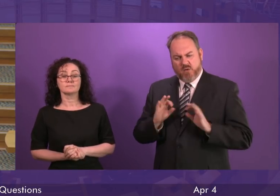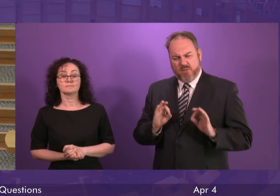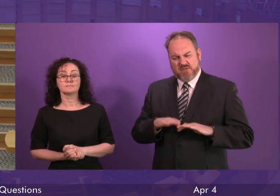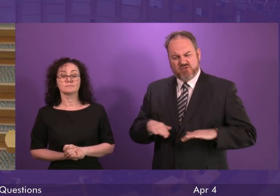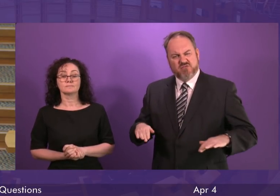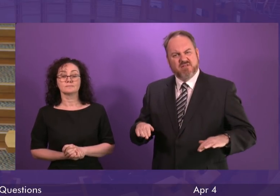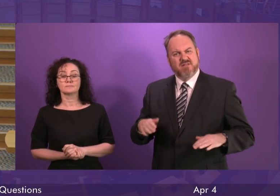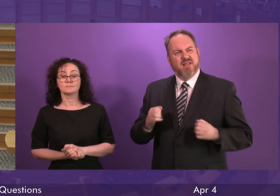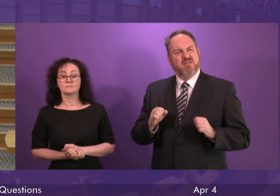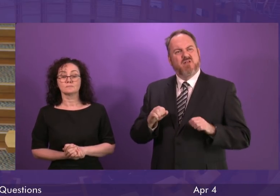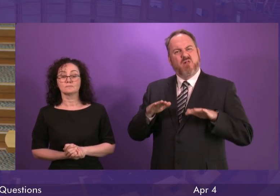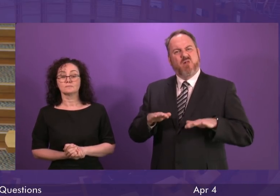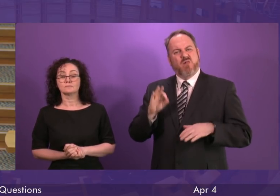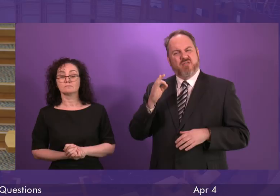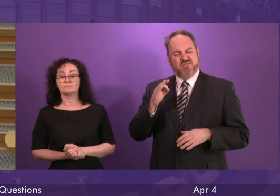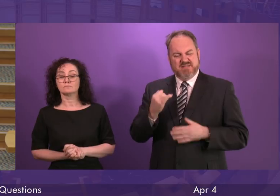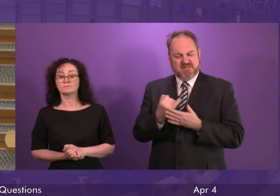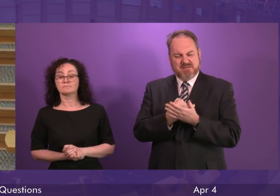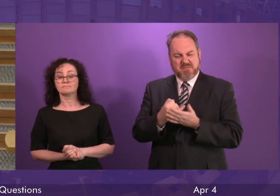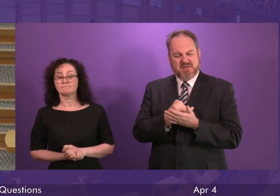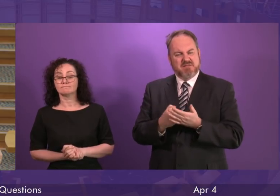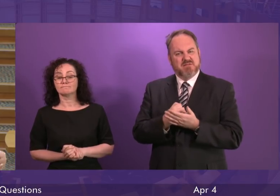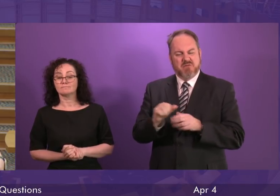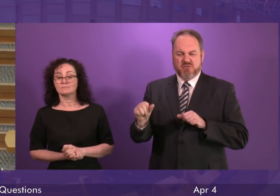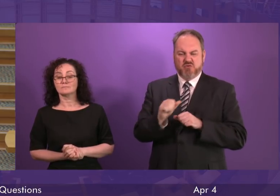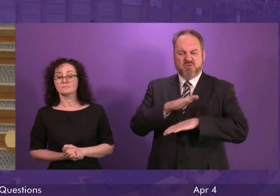are being housed by local authorities in substandard temporary accommodation.